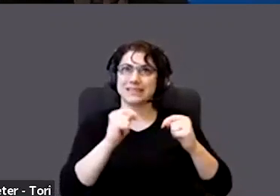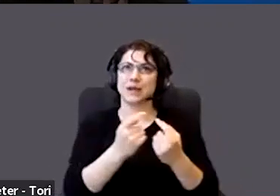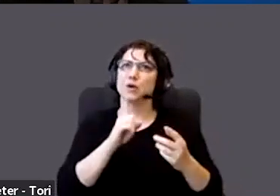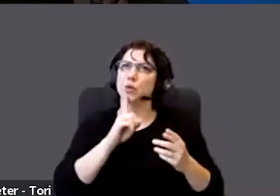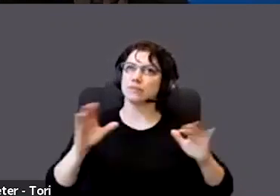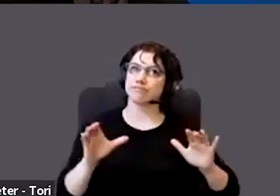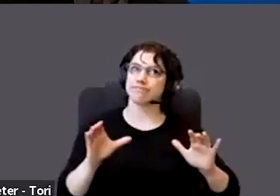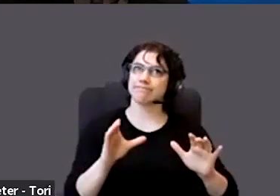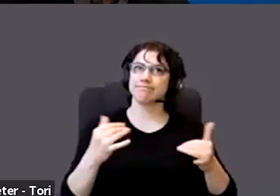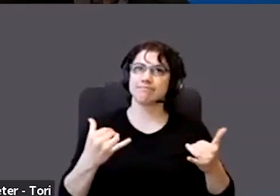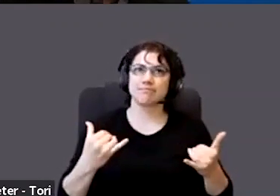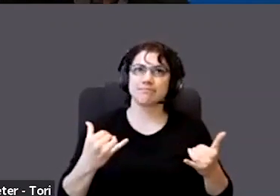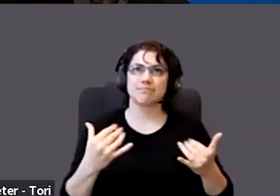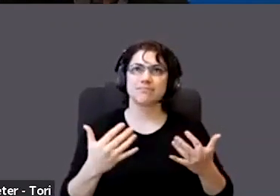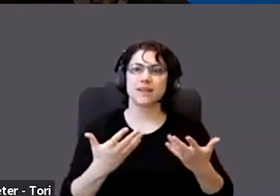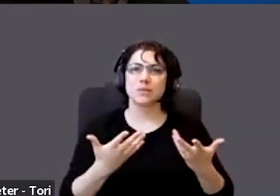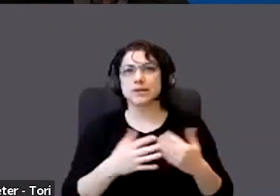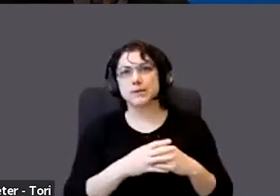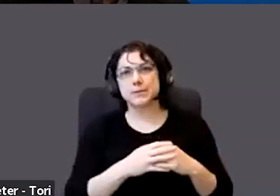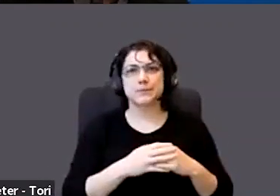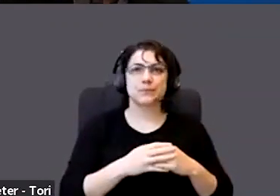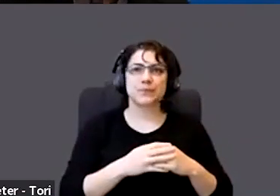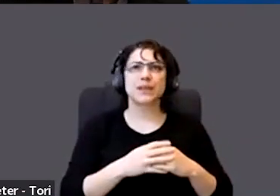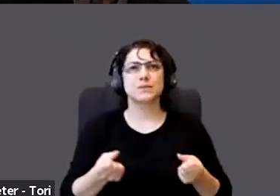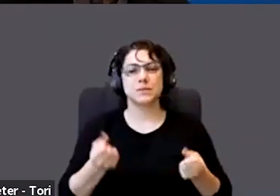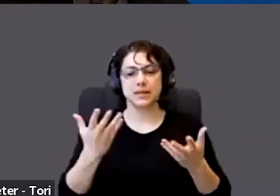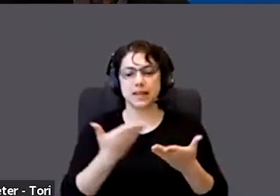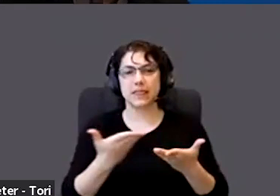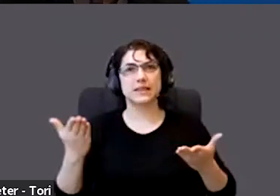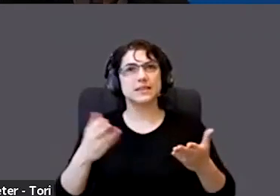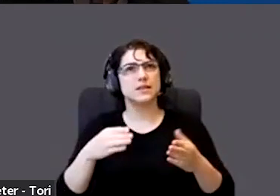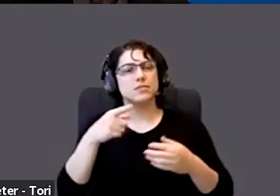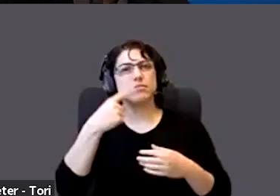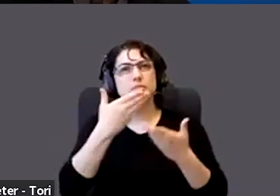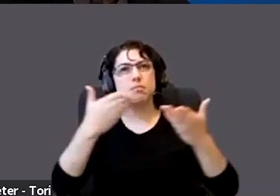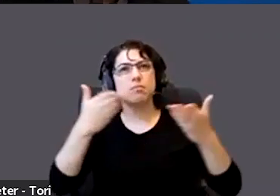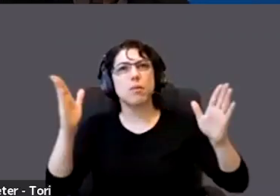But like so many things in public health funding, it tends to not have the durability that it needs,